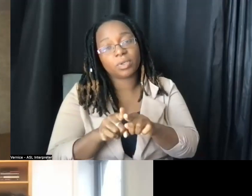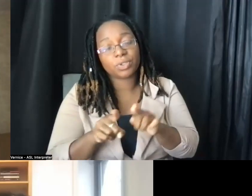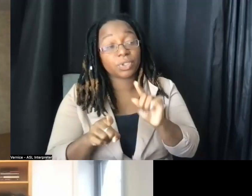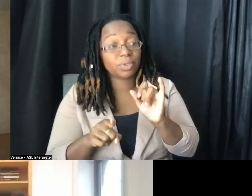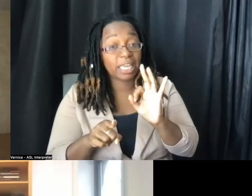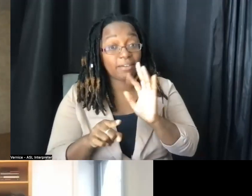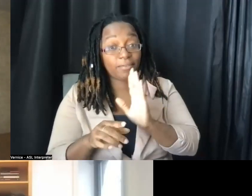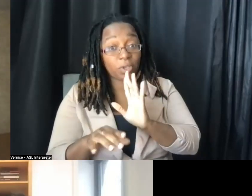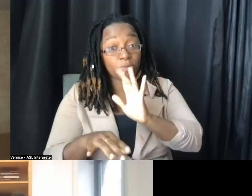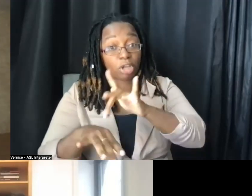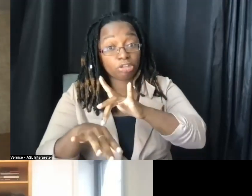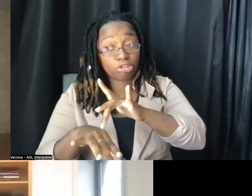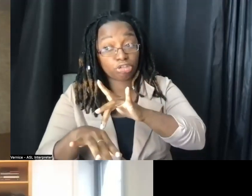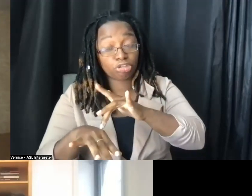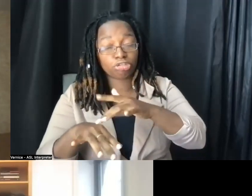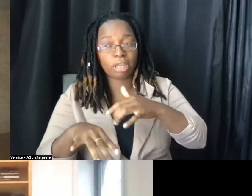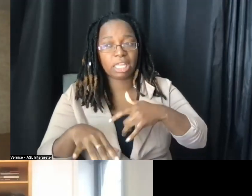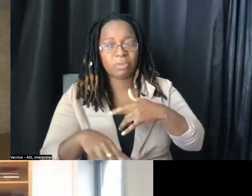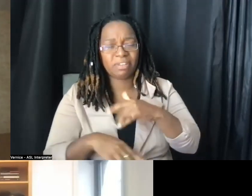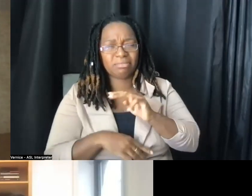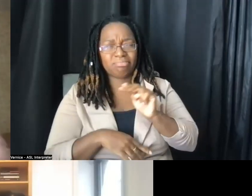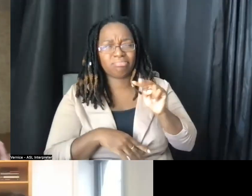and to also not get discouraged if it does not